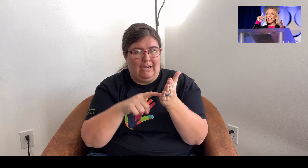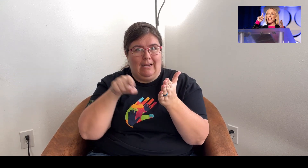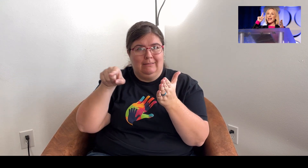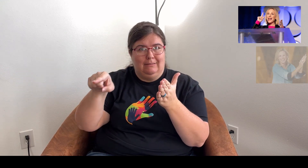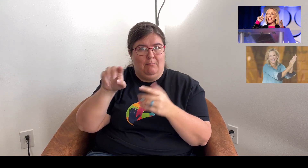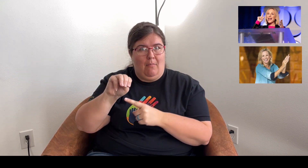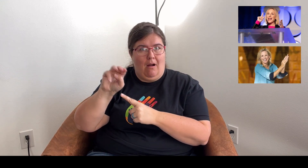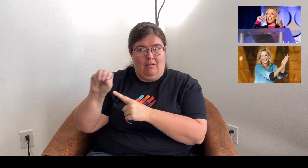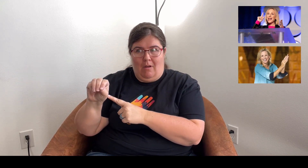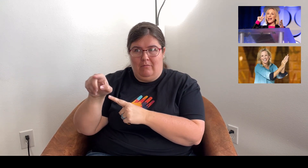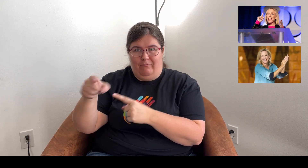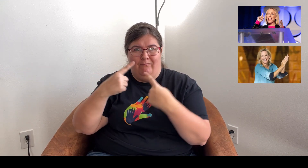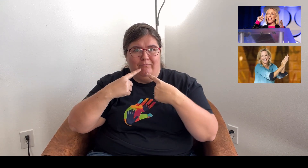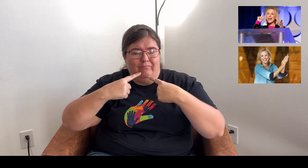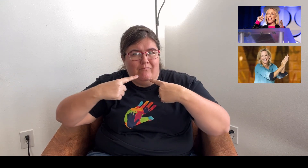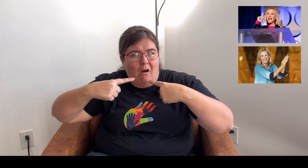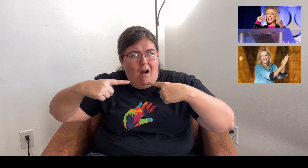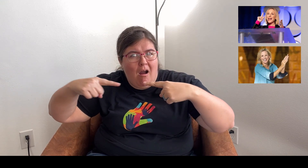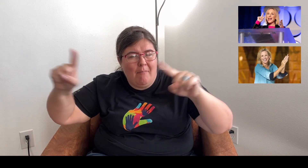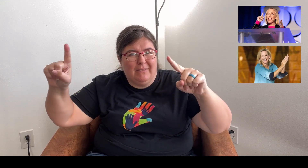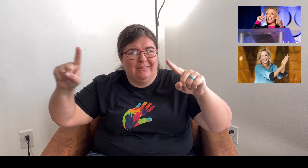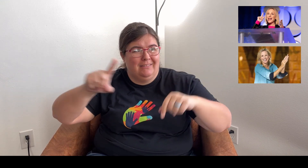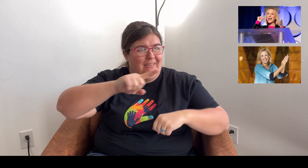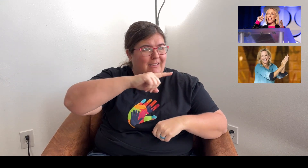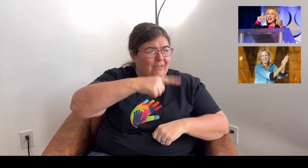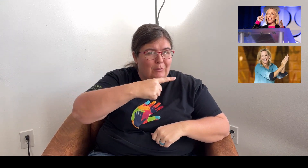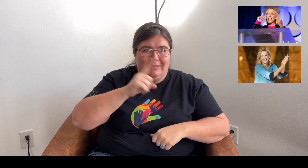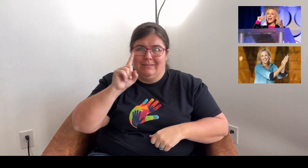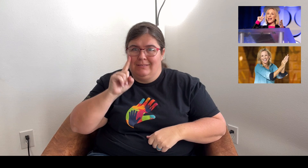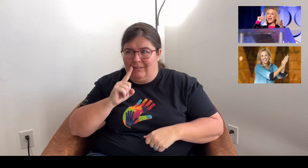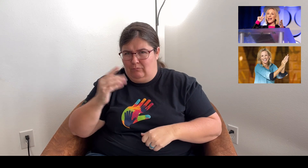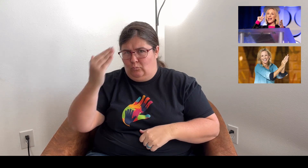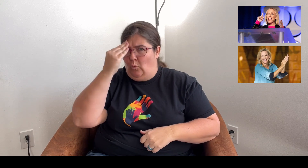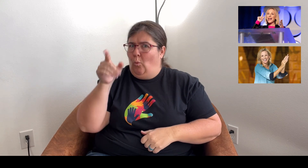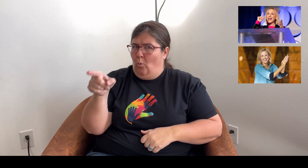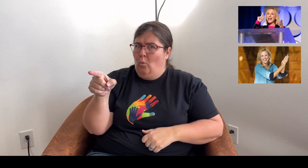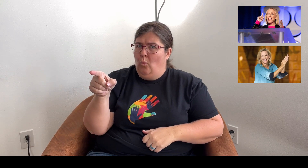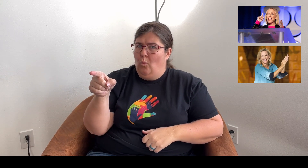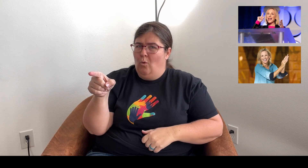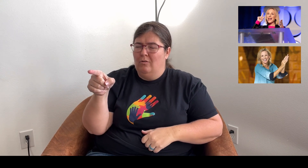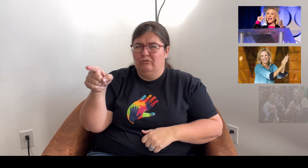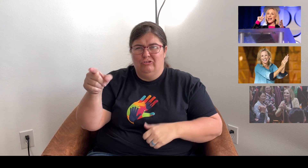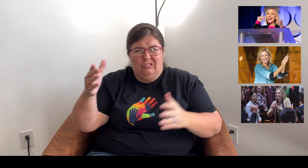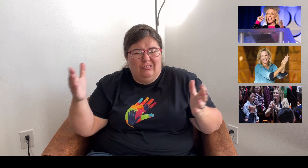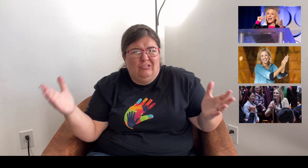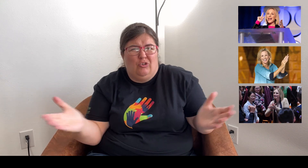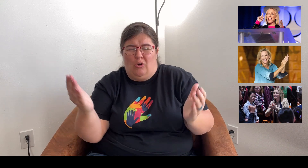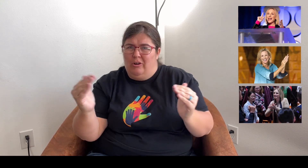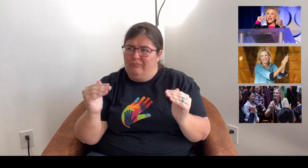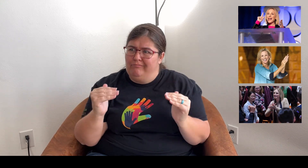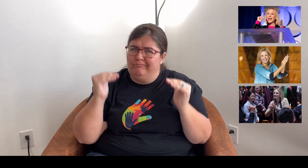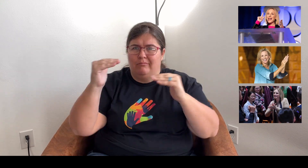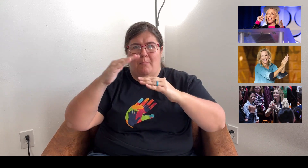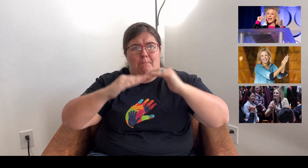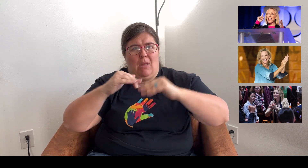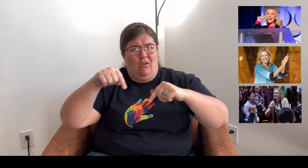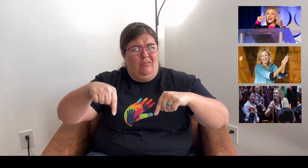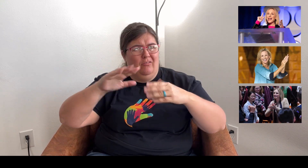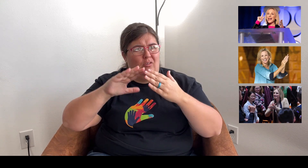more famous amongst Deaf and hearing, who has done more publicly to encourage change